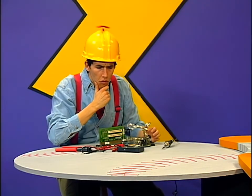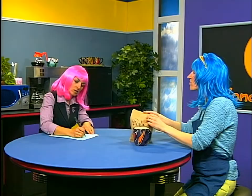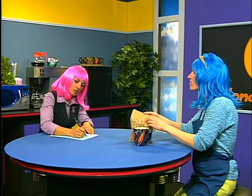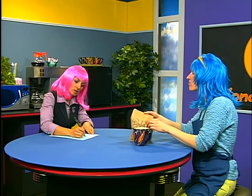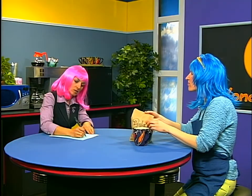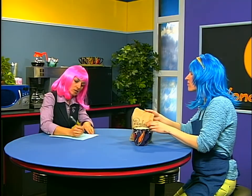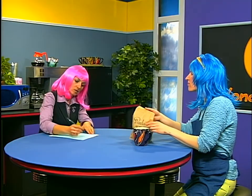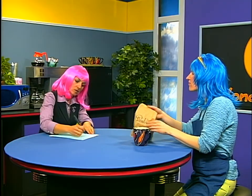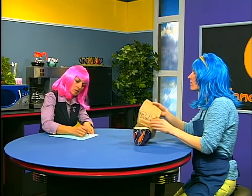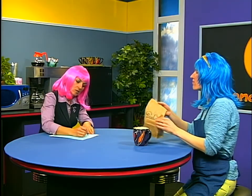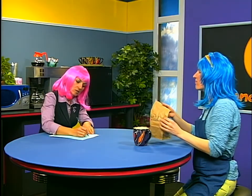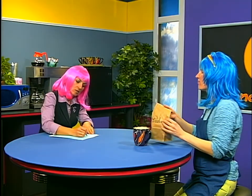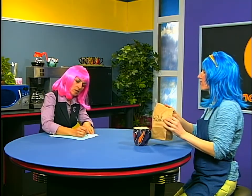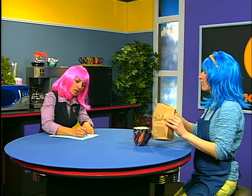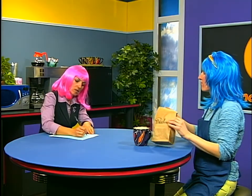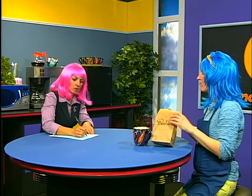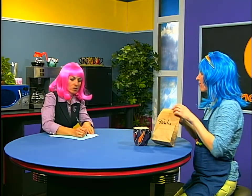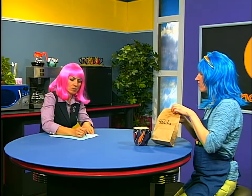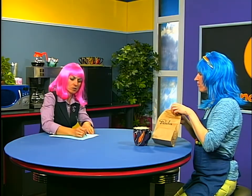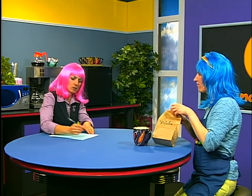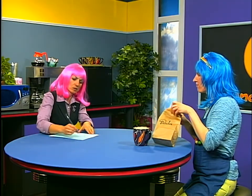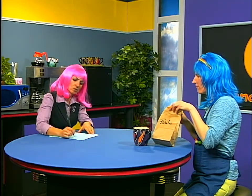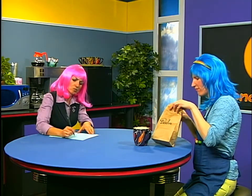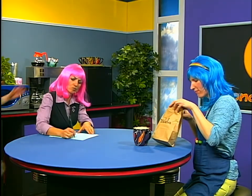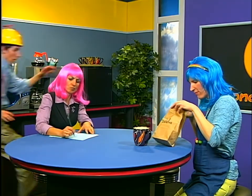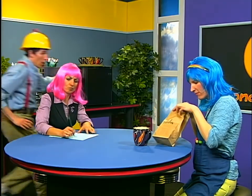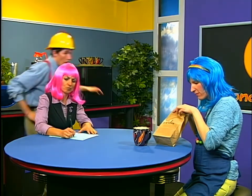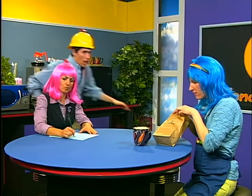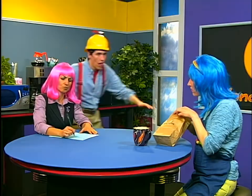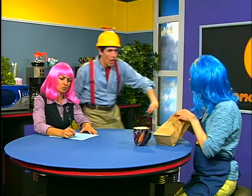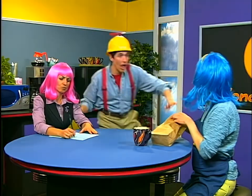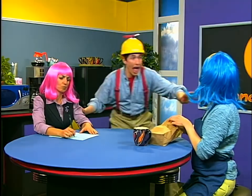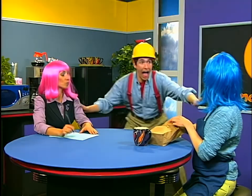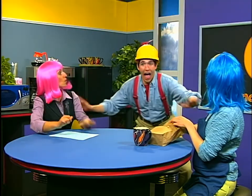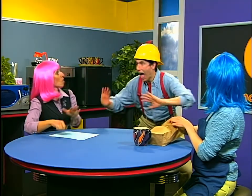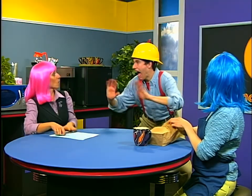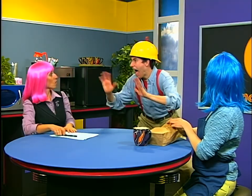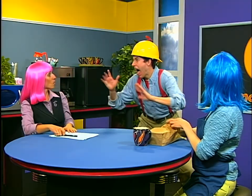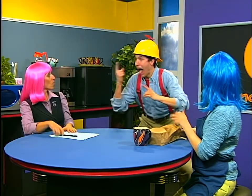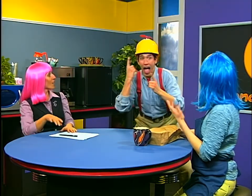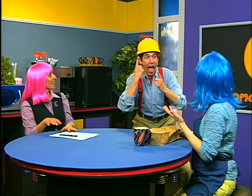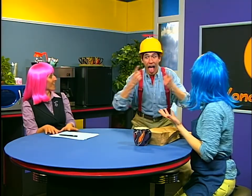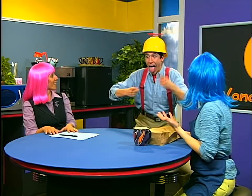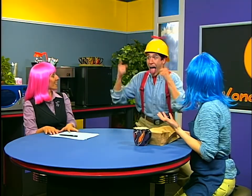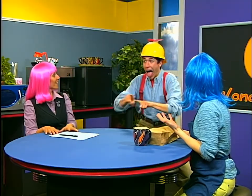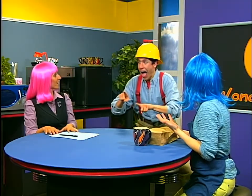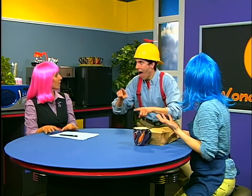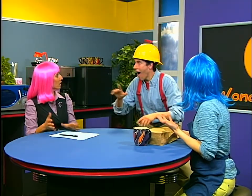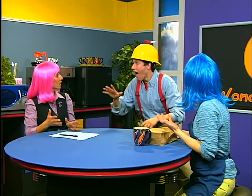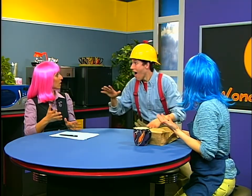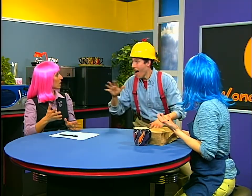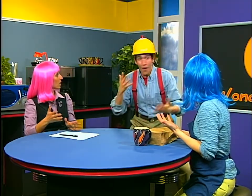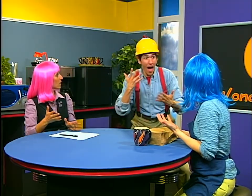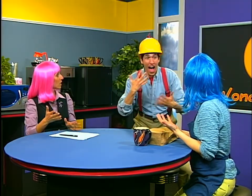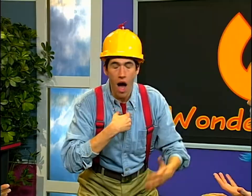OHH. WELL, THANK YOU FOR THAT. WOW! YOU'RE ALL WET! YEAH!